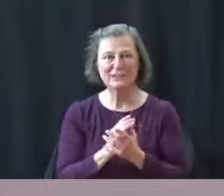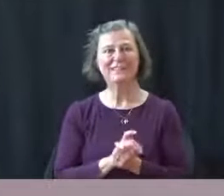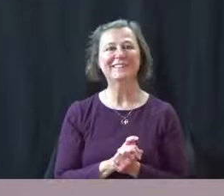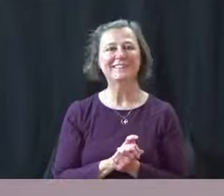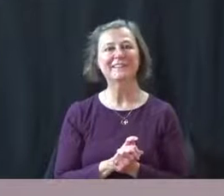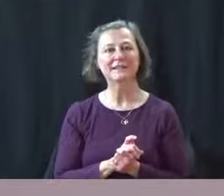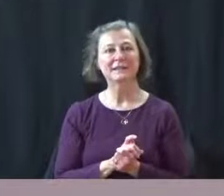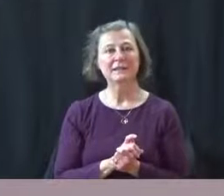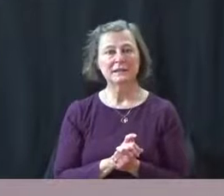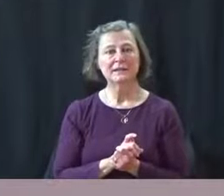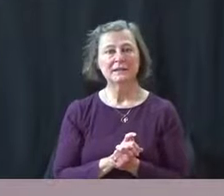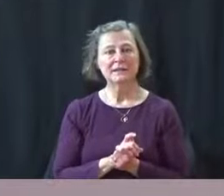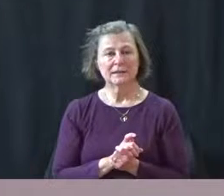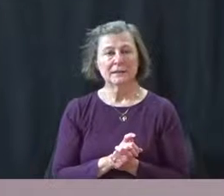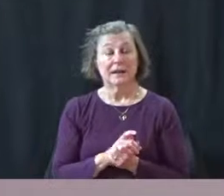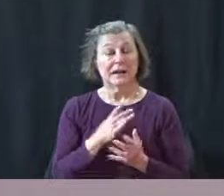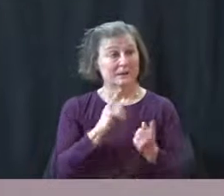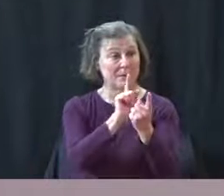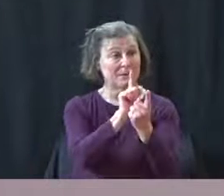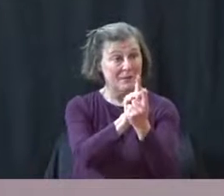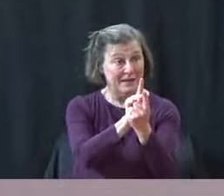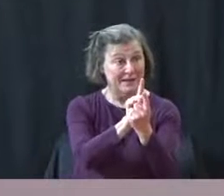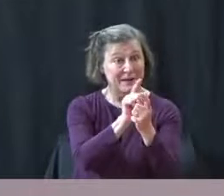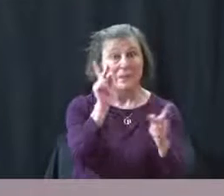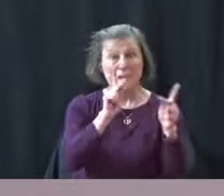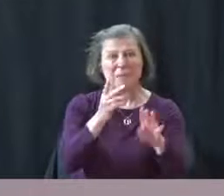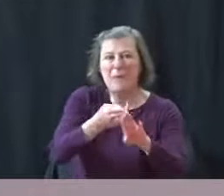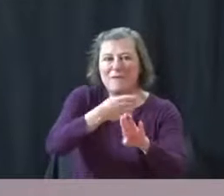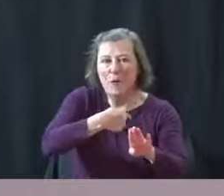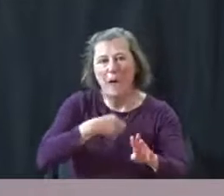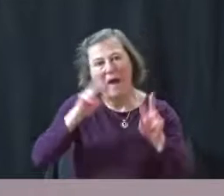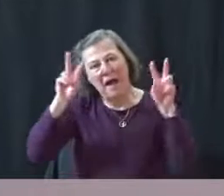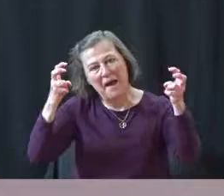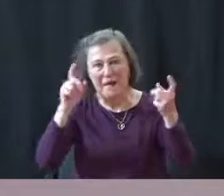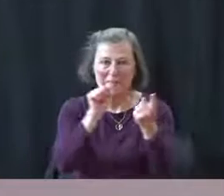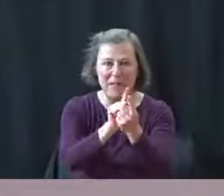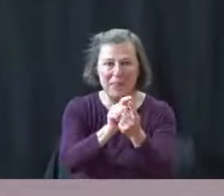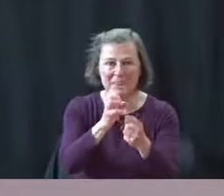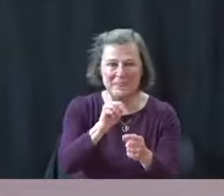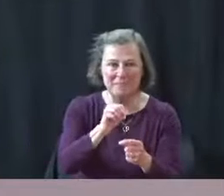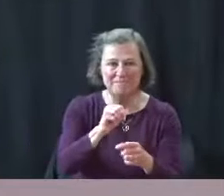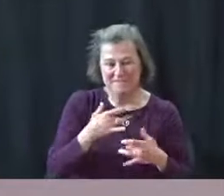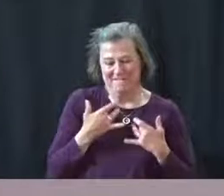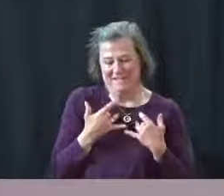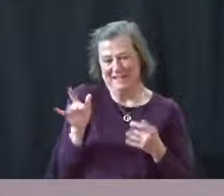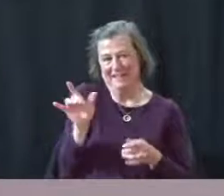I’ve met people before i’ve even met them. It's how it feels to me.